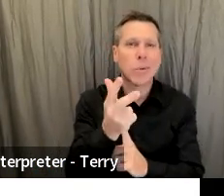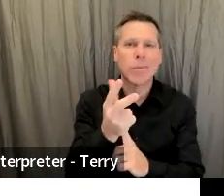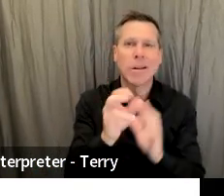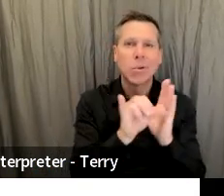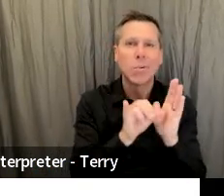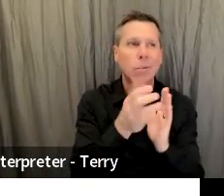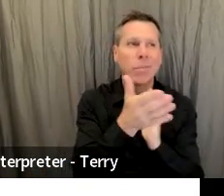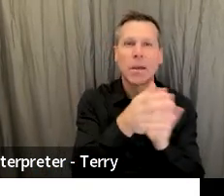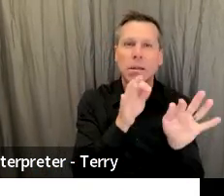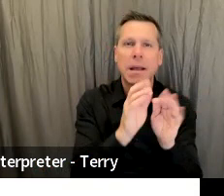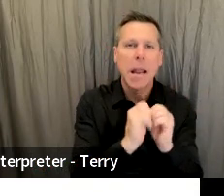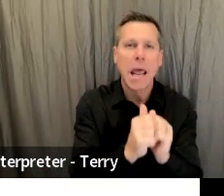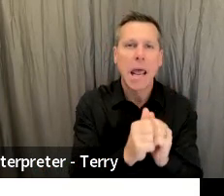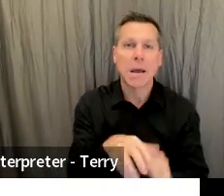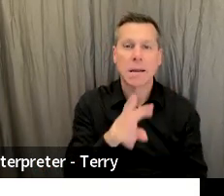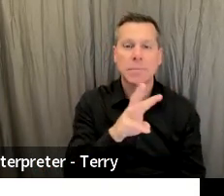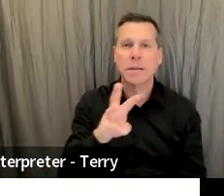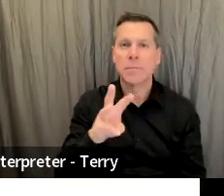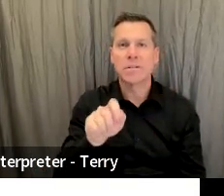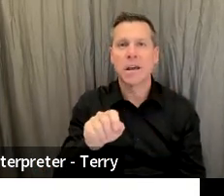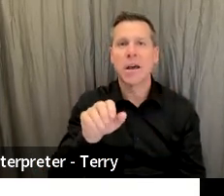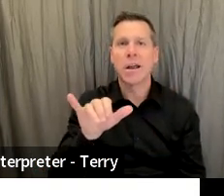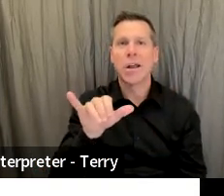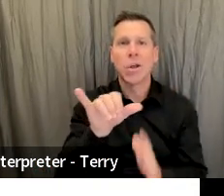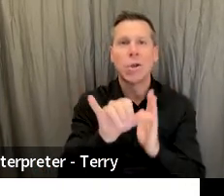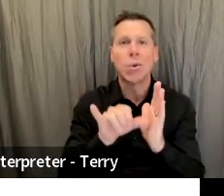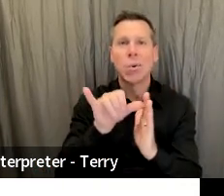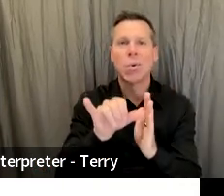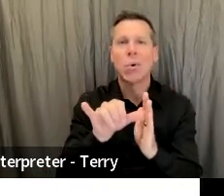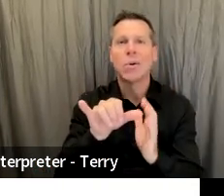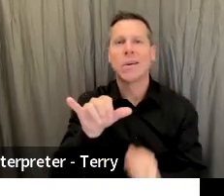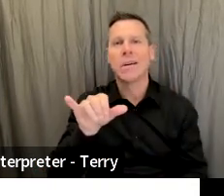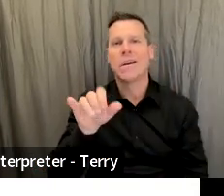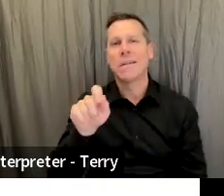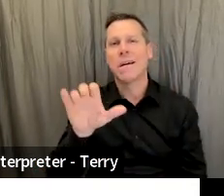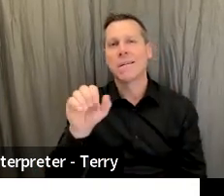Yeah. WW dot youtube.com is like the best. Yeah.